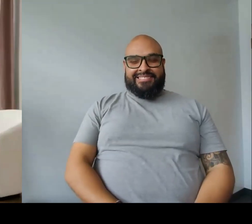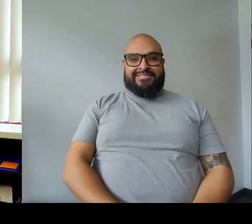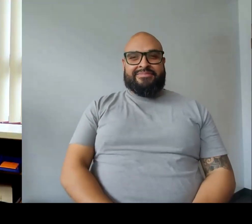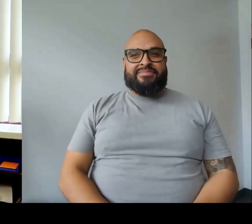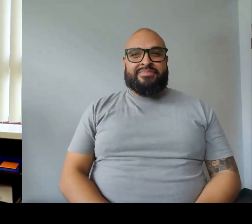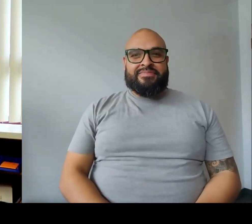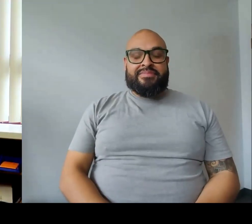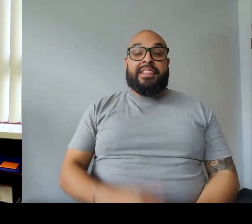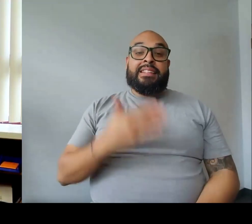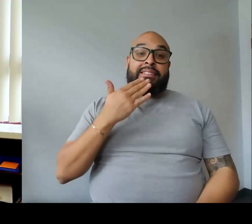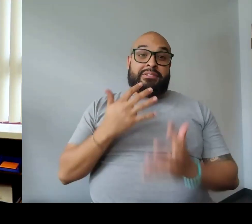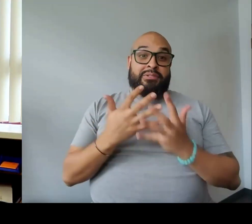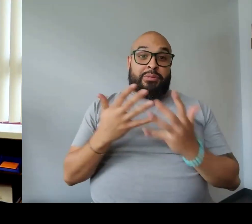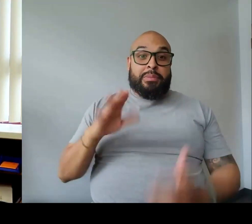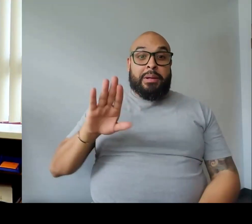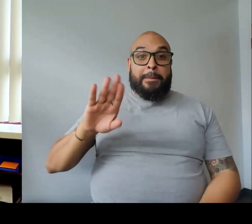Thank you so much, Beth. Heather, you can come back.